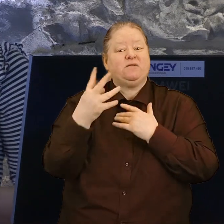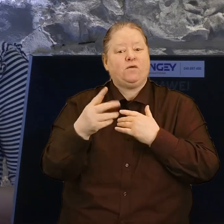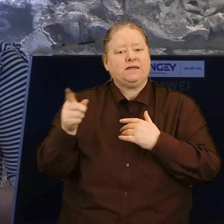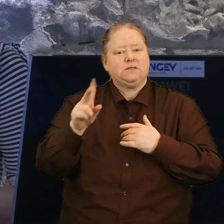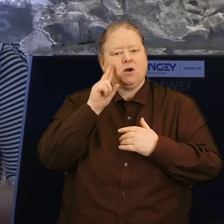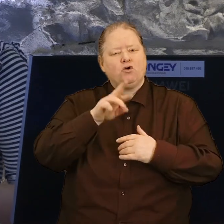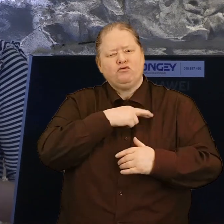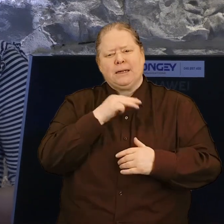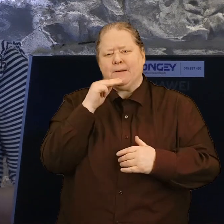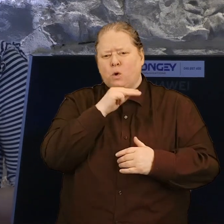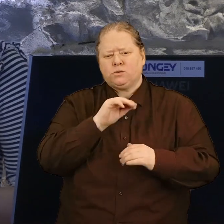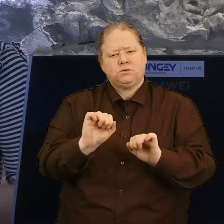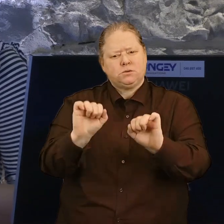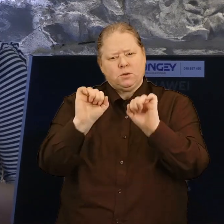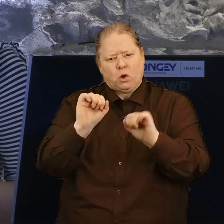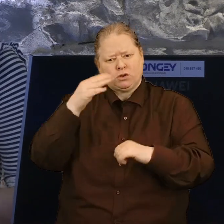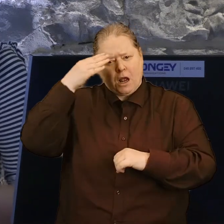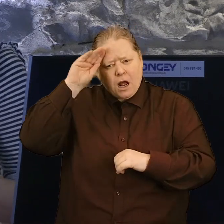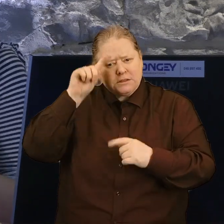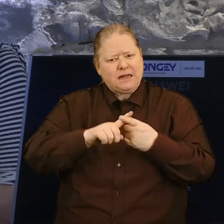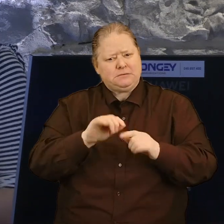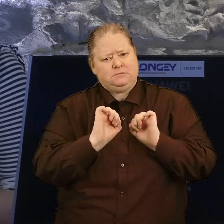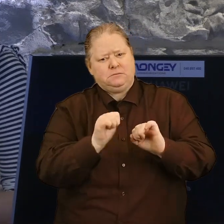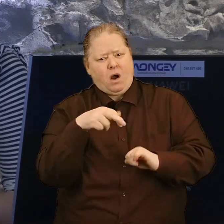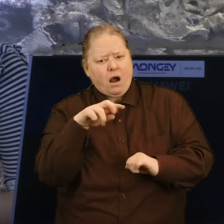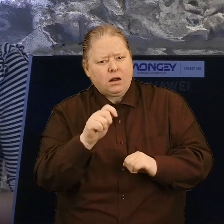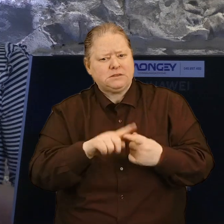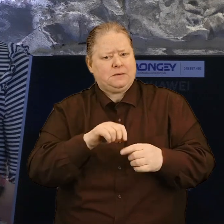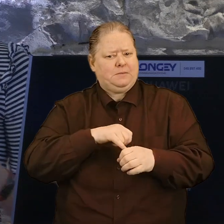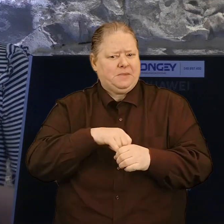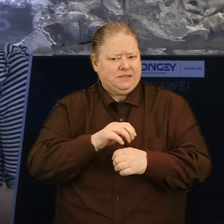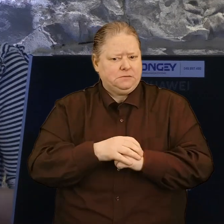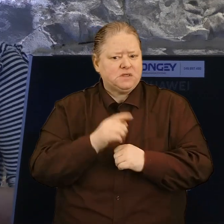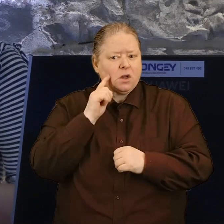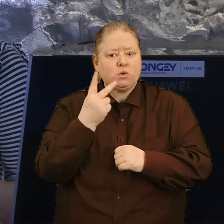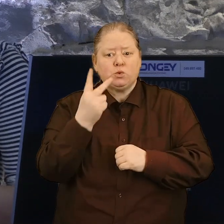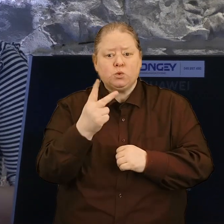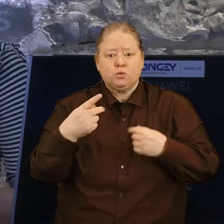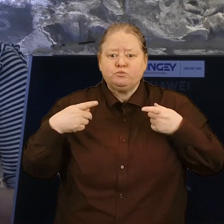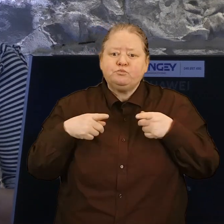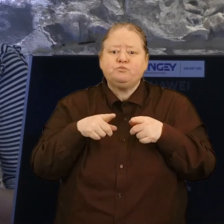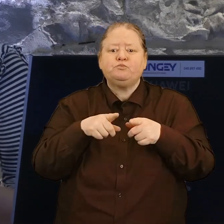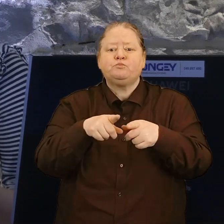real importance in supporting Ireland and its art and medicine. And he saw the two going together and that Ireland would